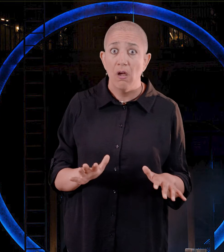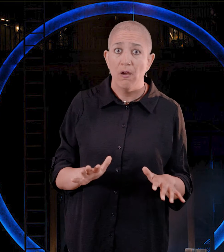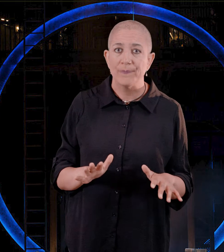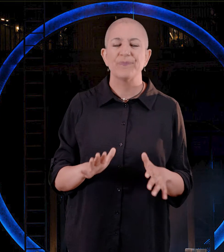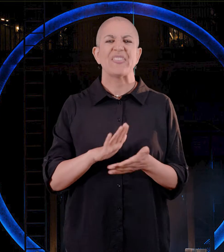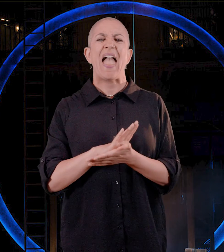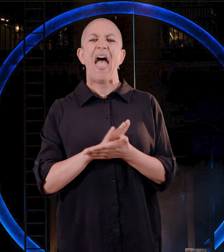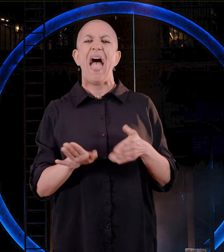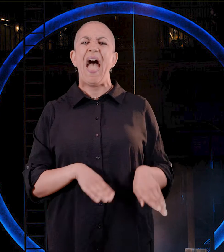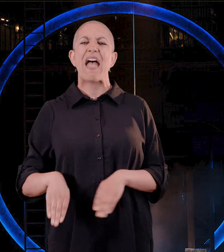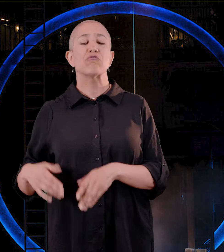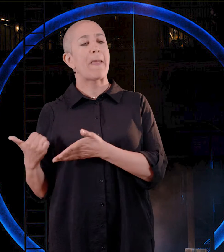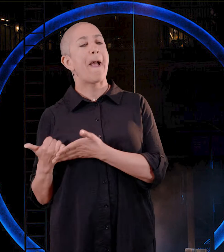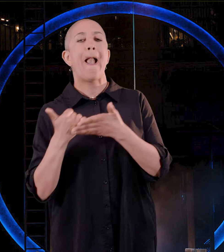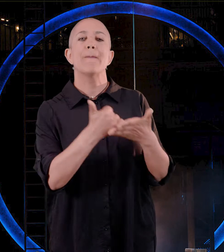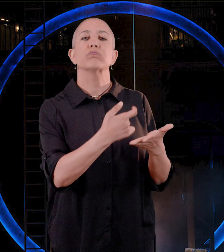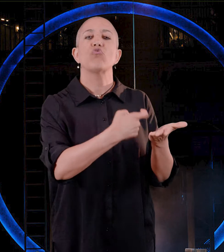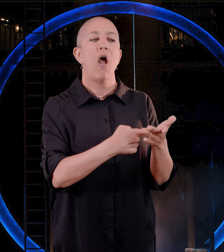Hari helps her and they stay in a boarding house,